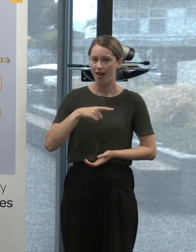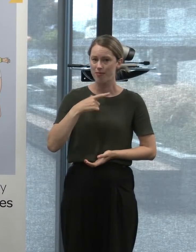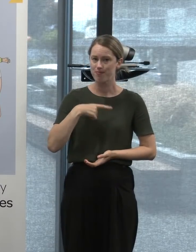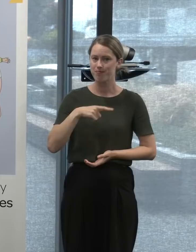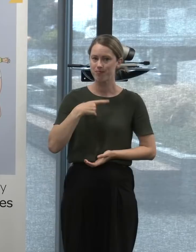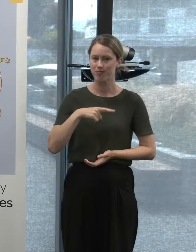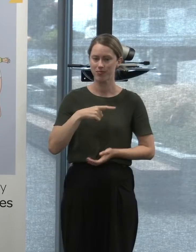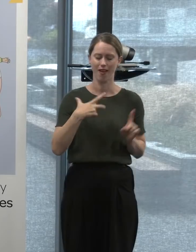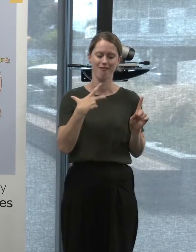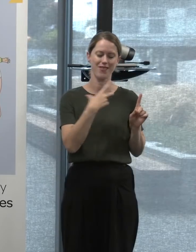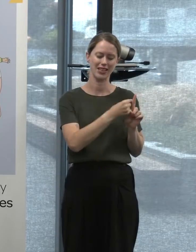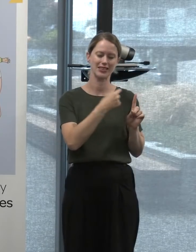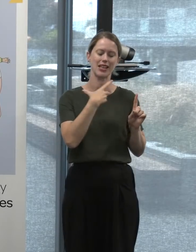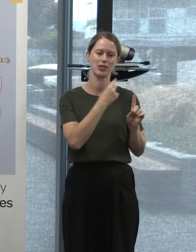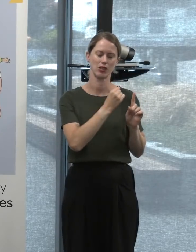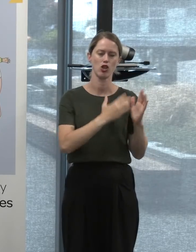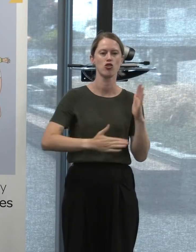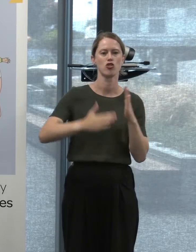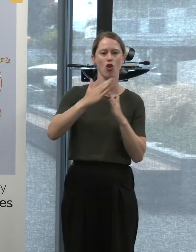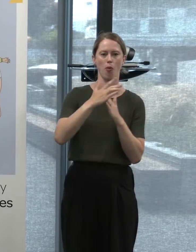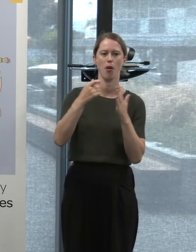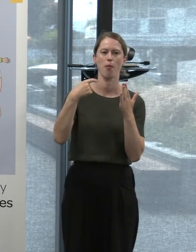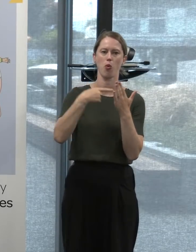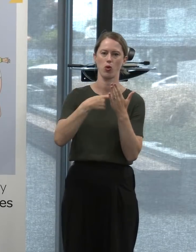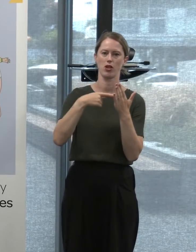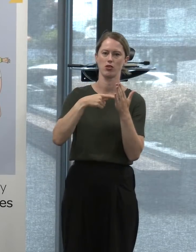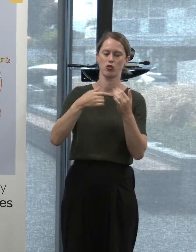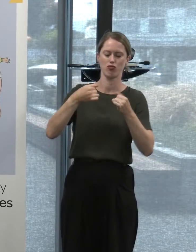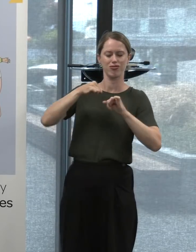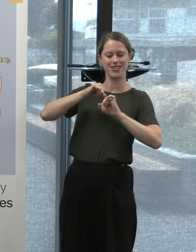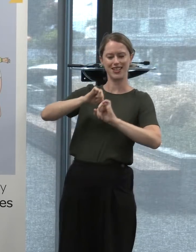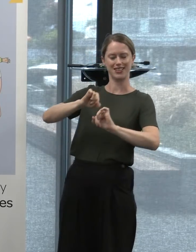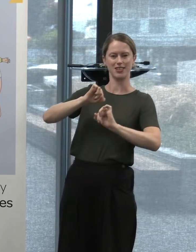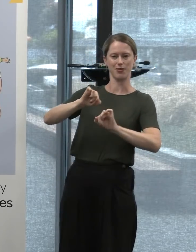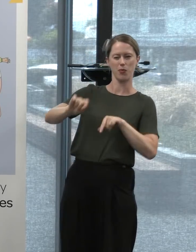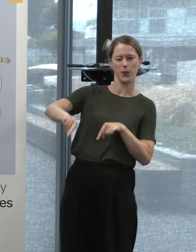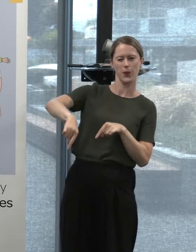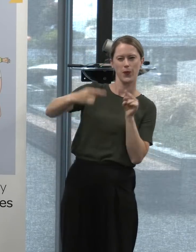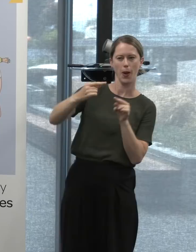Zealanders who are eligible, please go and get your booster as soon as possible.